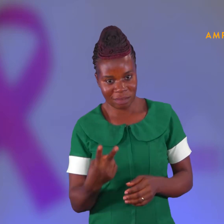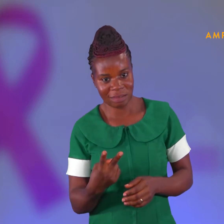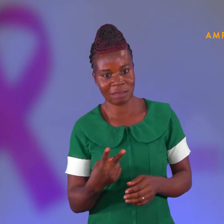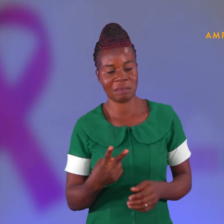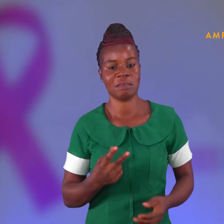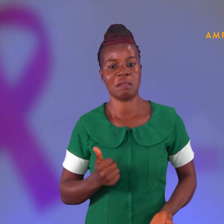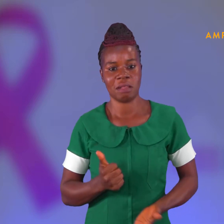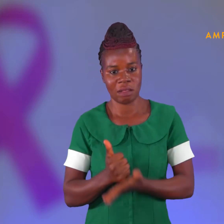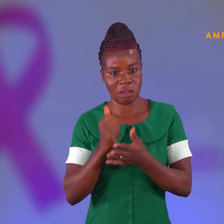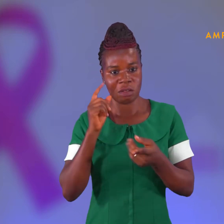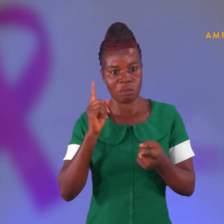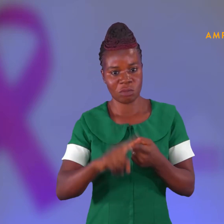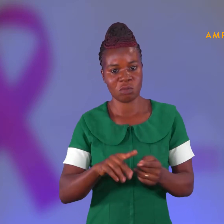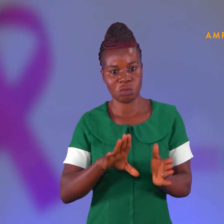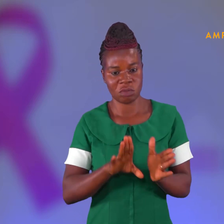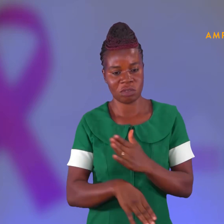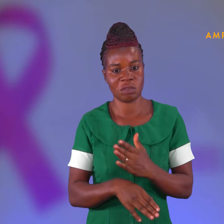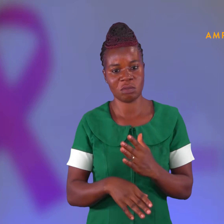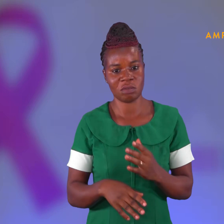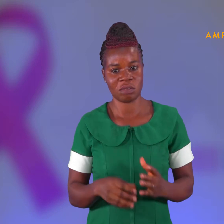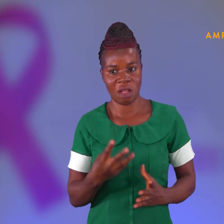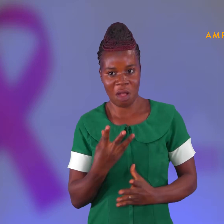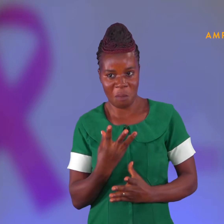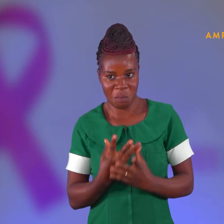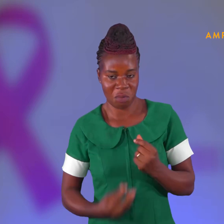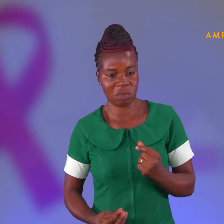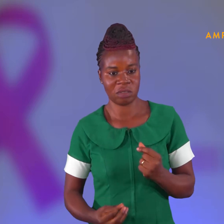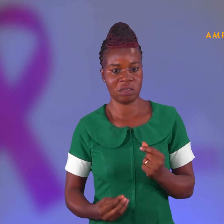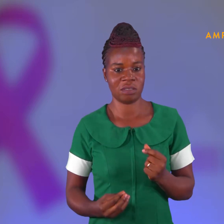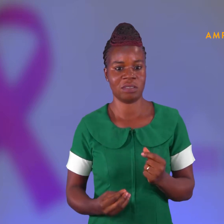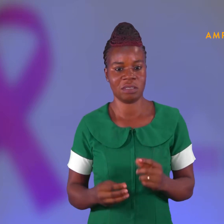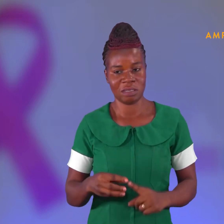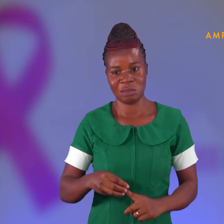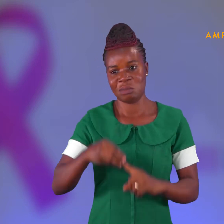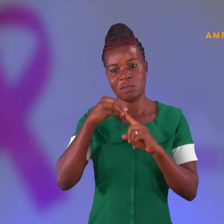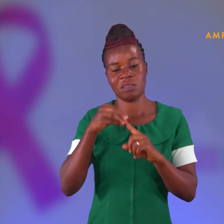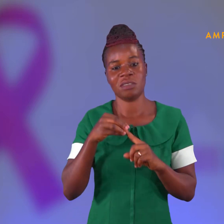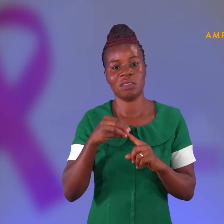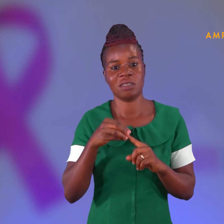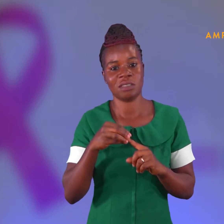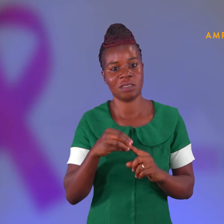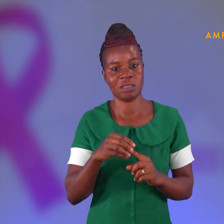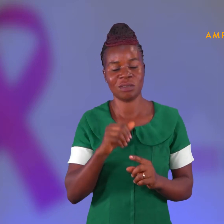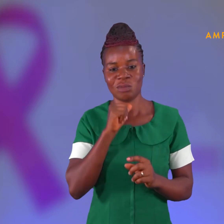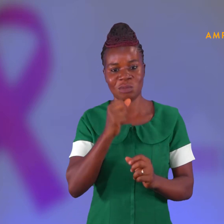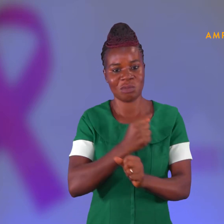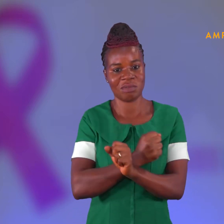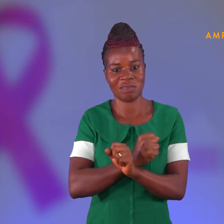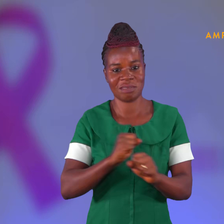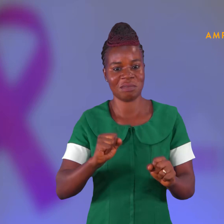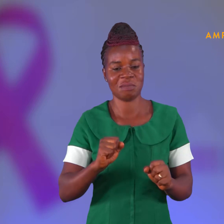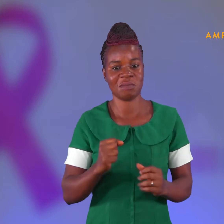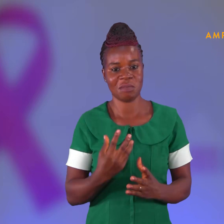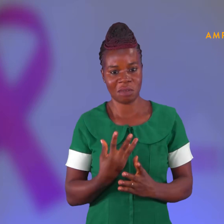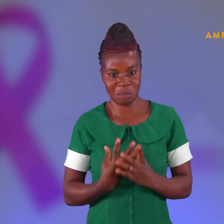Second, it helps to reduce unwanted pregnancies and abortion. Especially unsafe or illegal abortions.